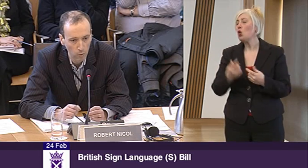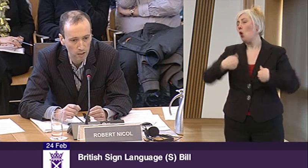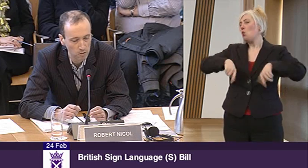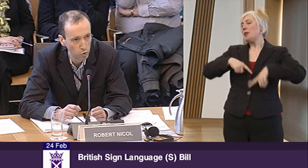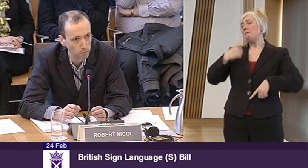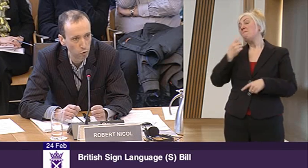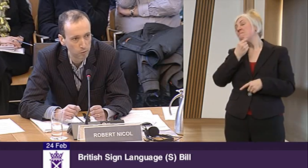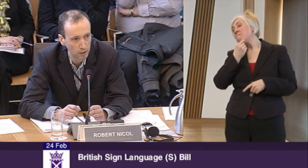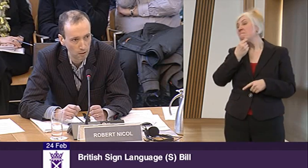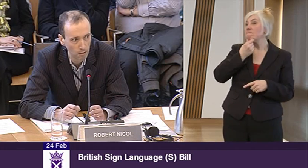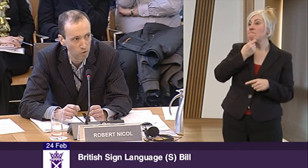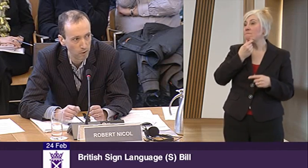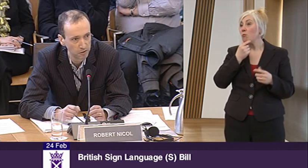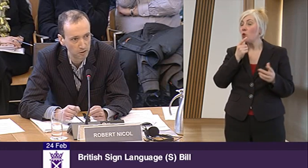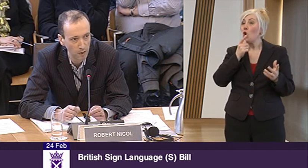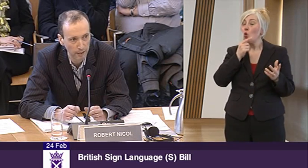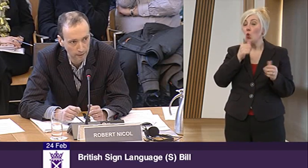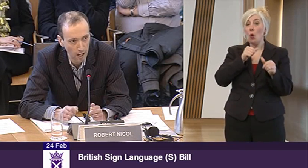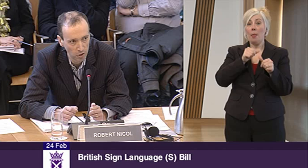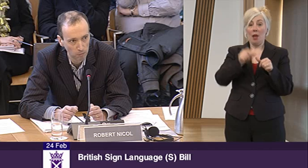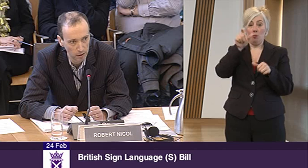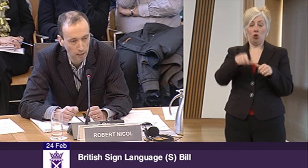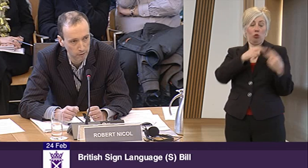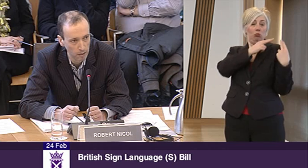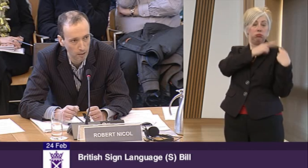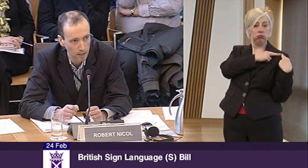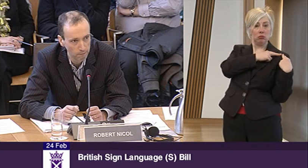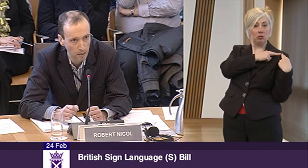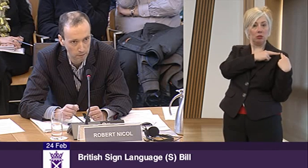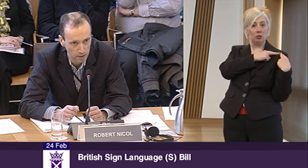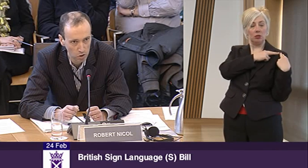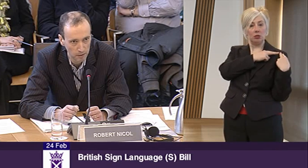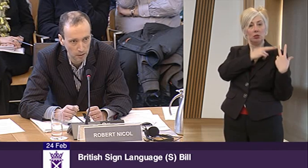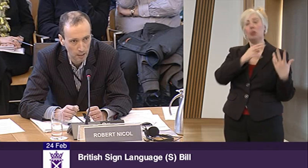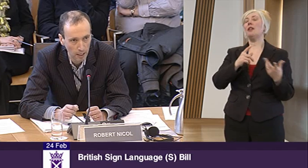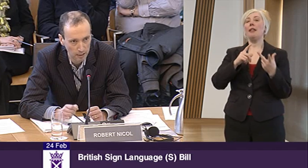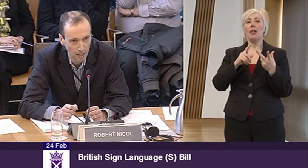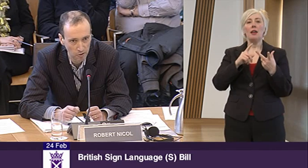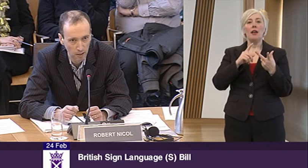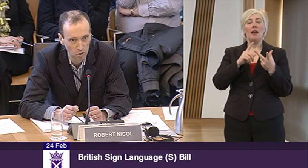The question for us is: where is it most appropriate for accountability to lie? If there is to